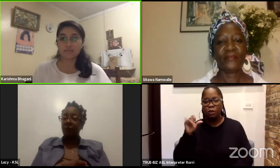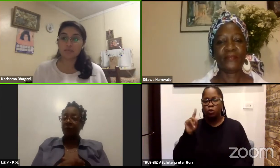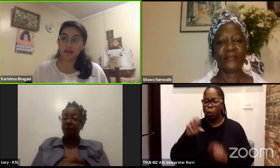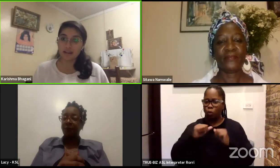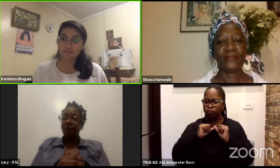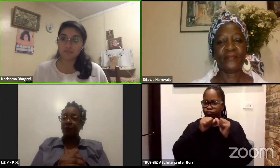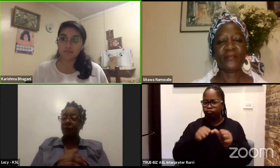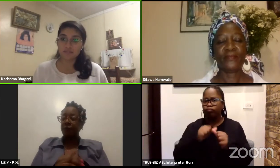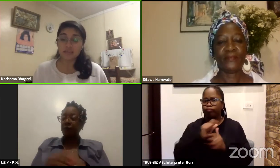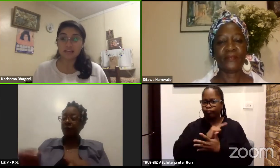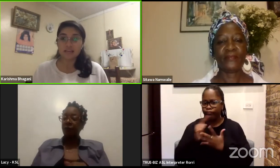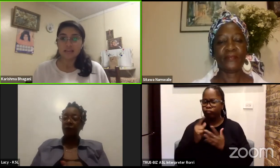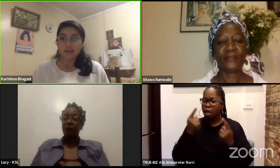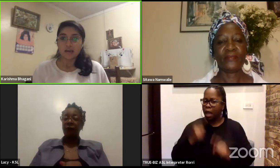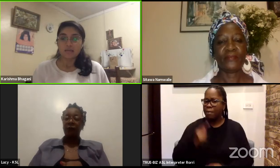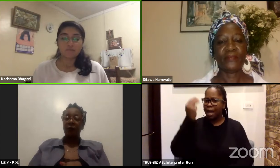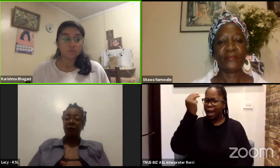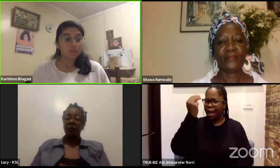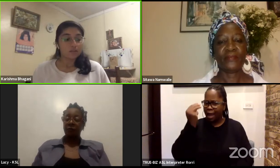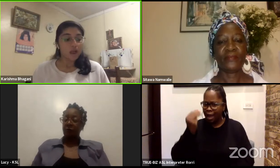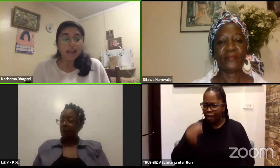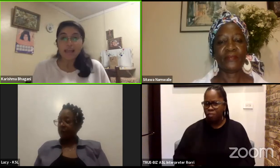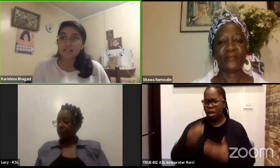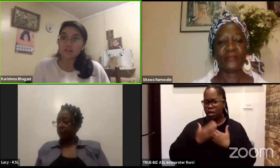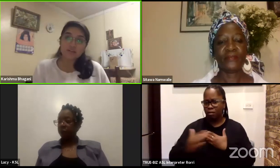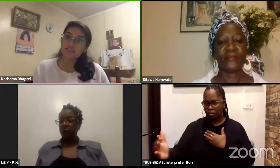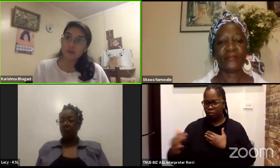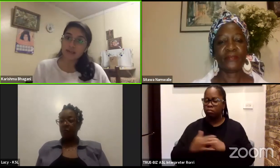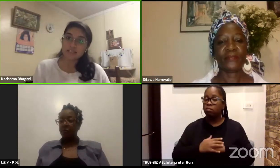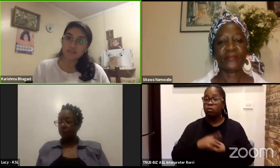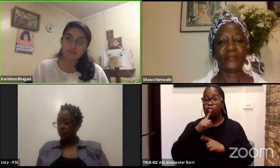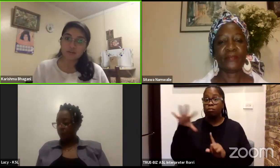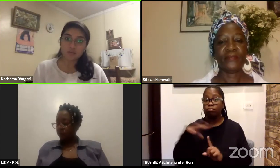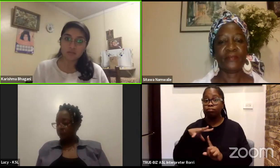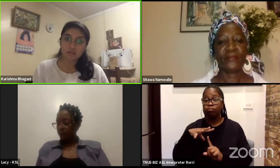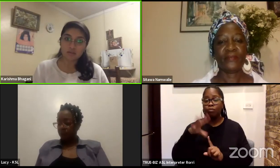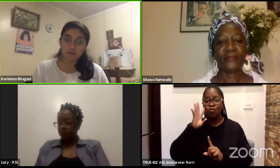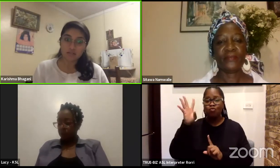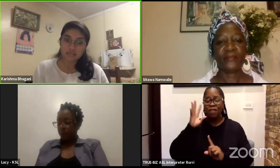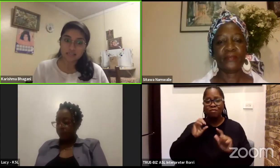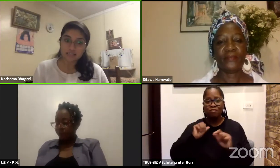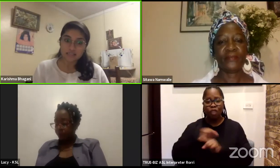every Monday from this week, highlighting creative practice of African women on the continent.